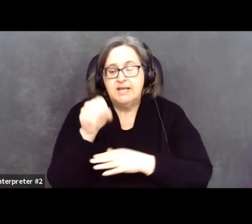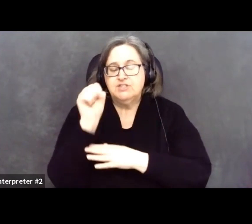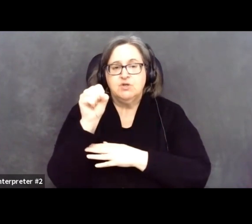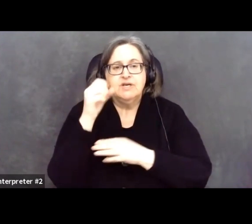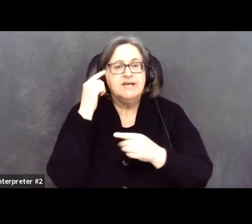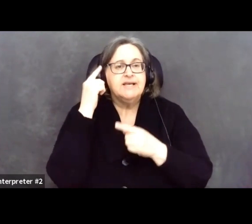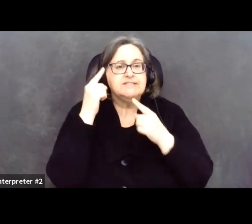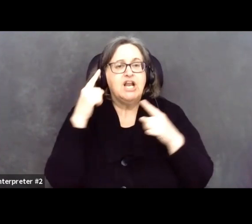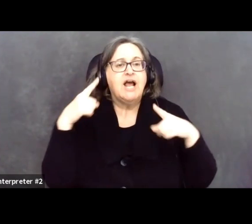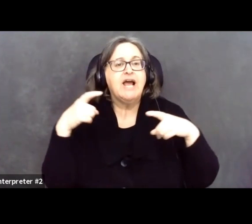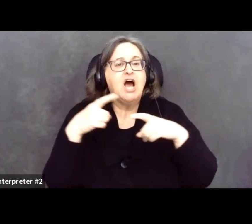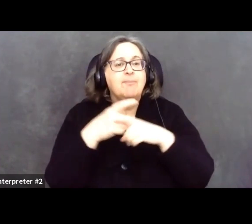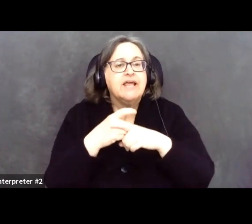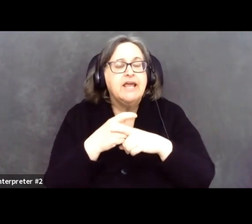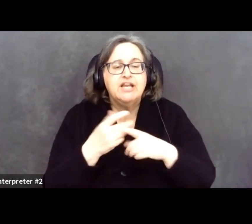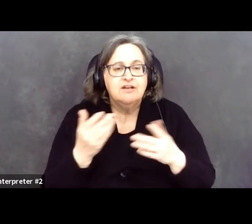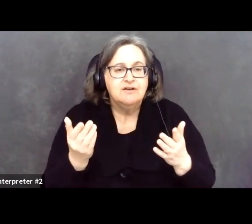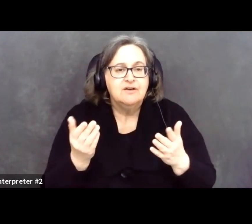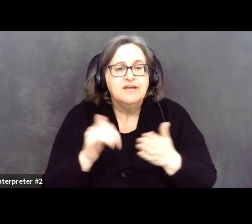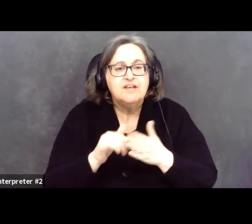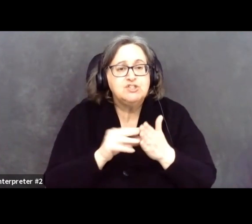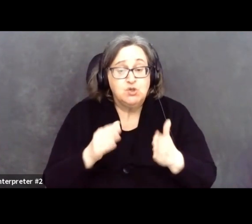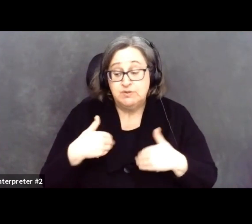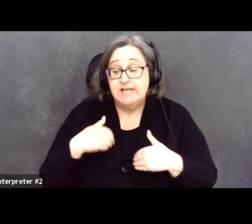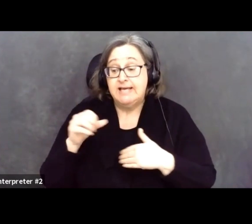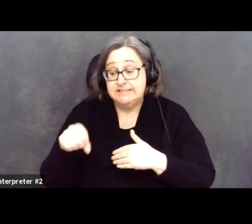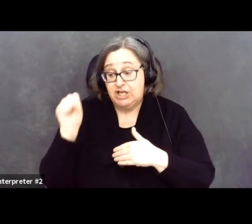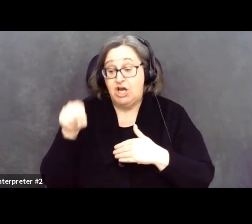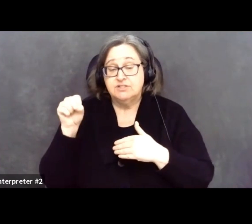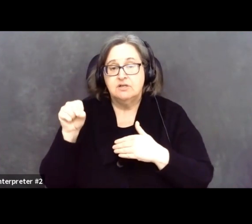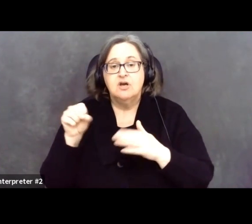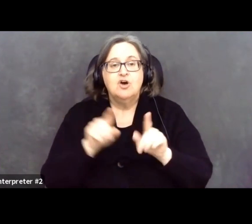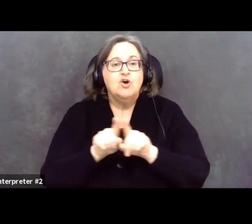complicated, which would be a student who has a concussion and also has a finding